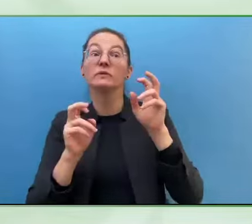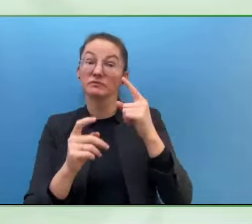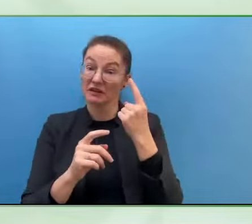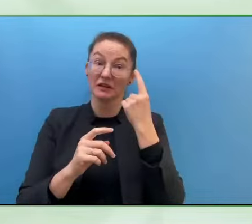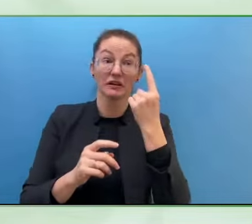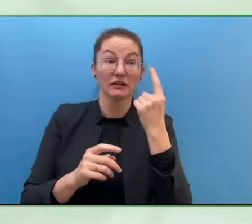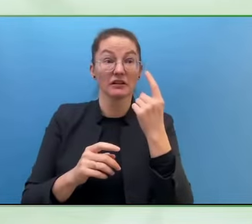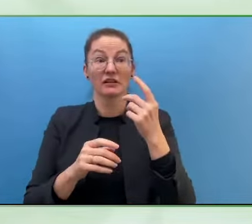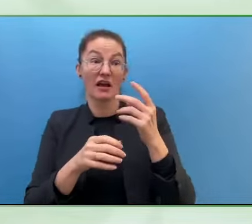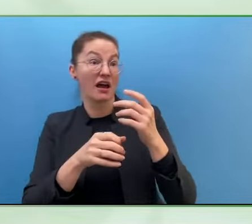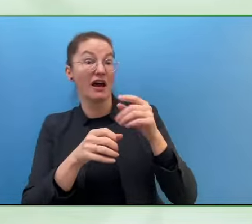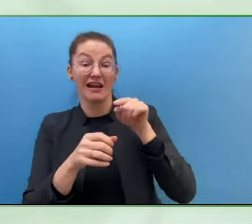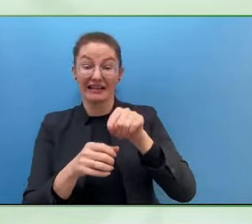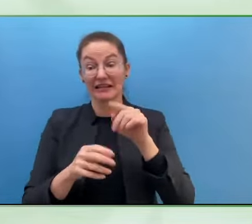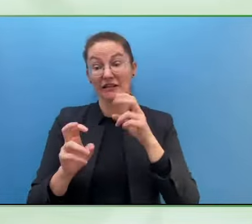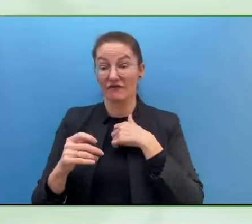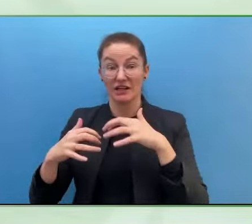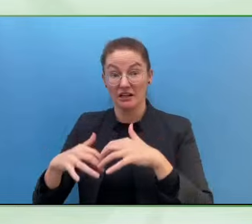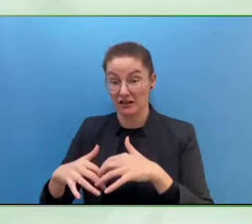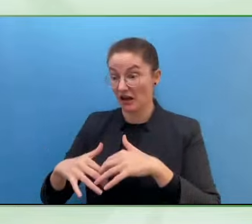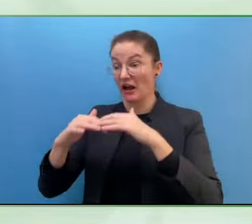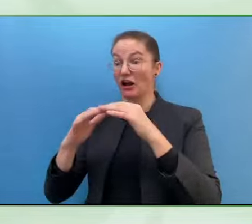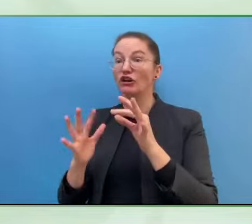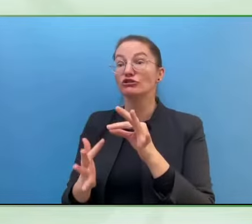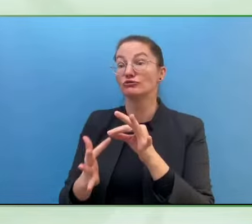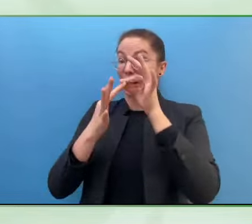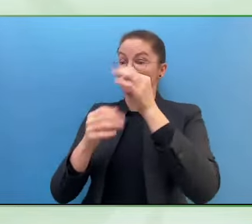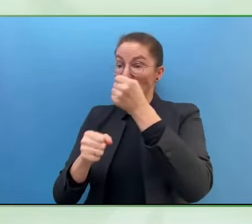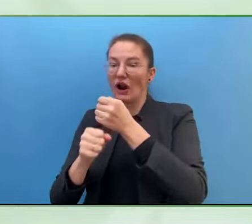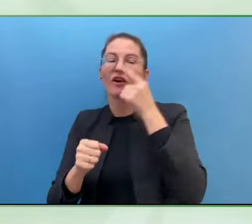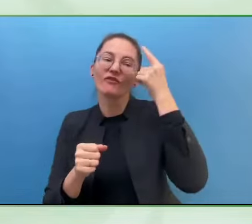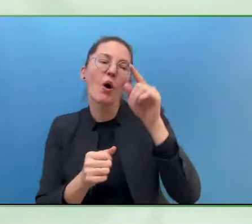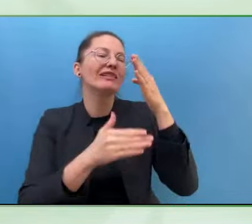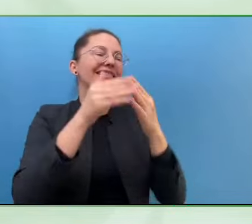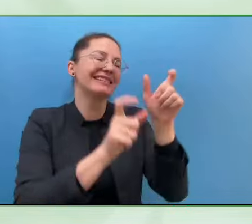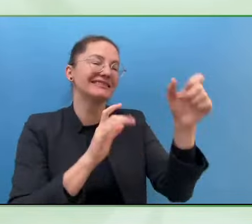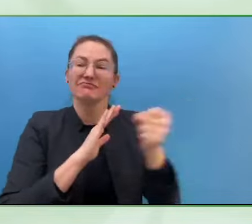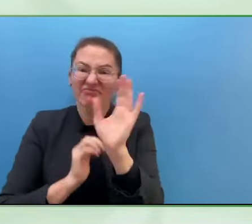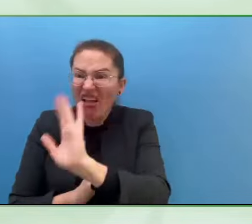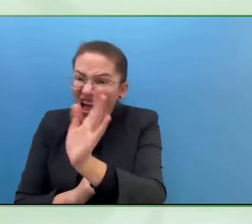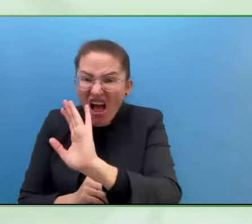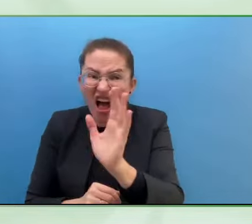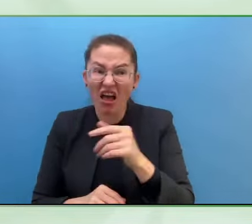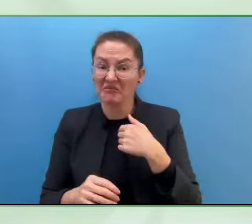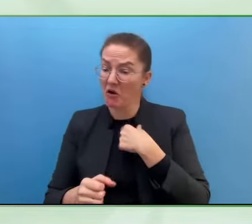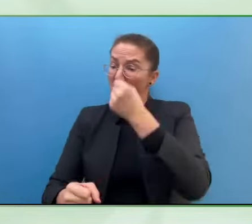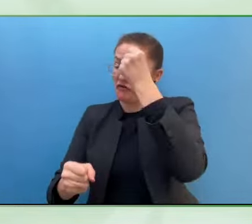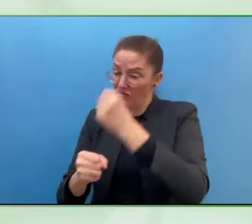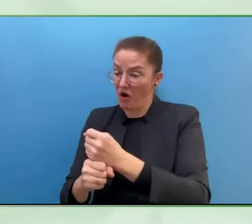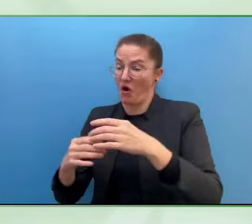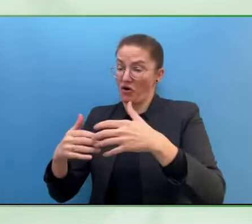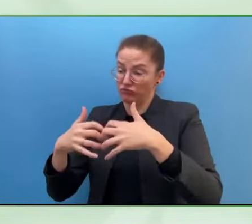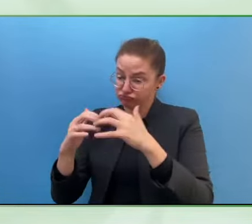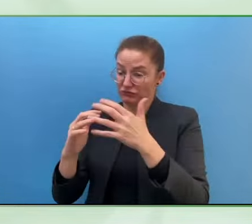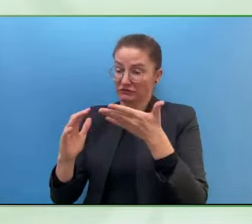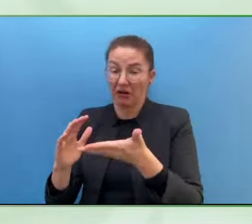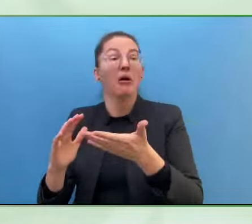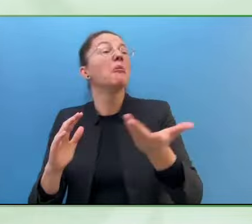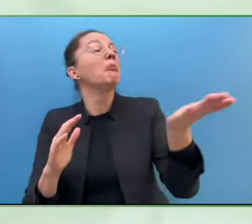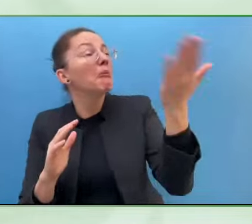Looking ahead five years, where would you see financial inclusion?